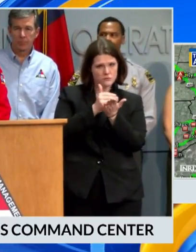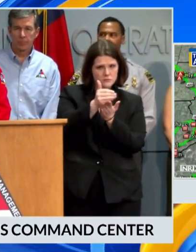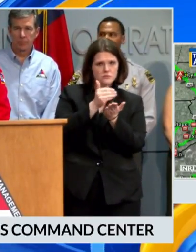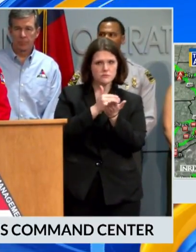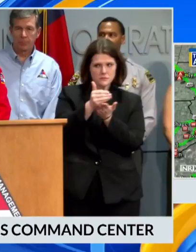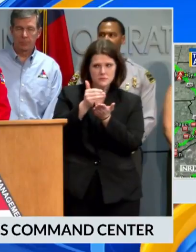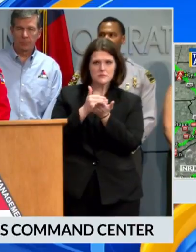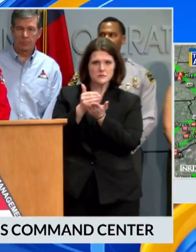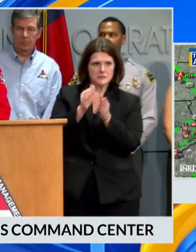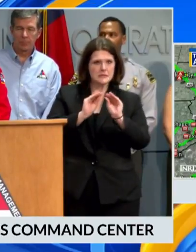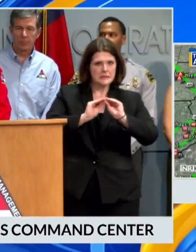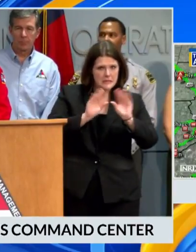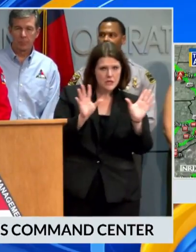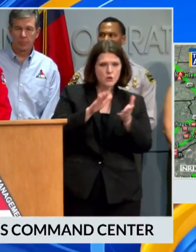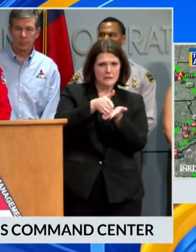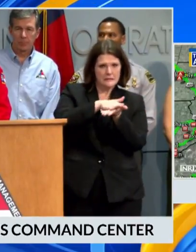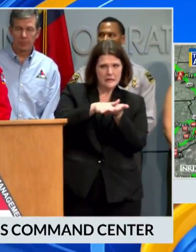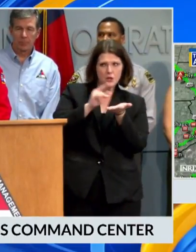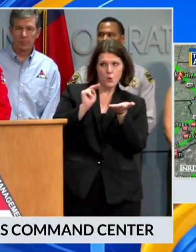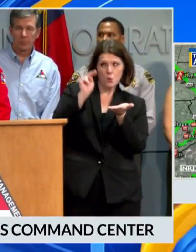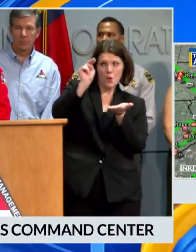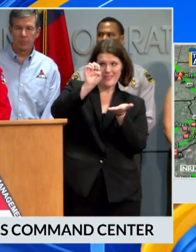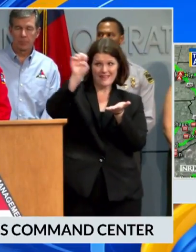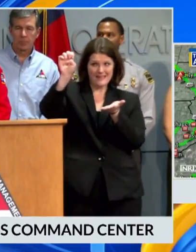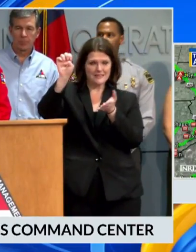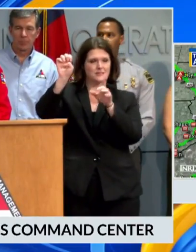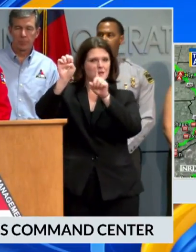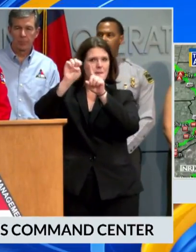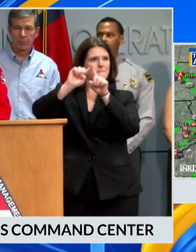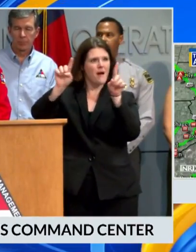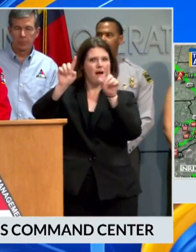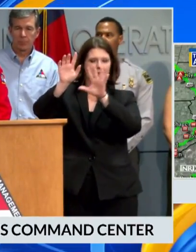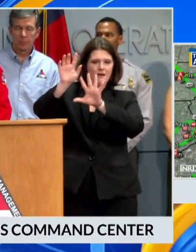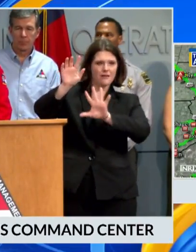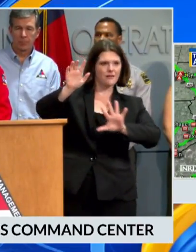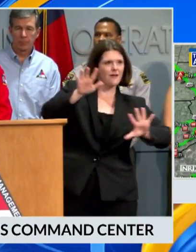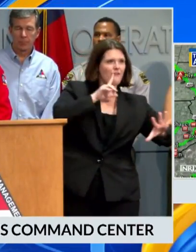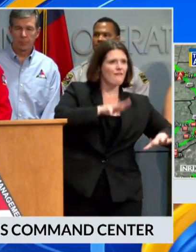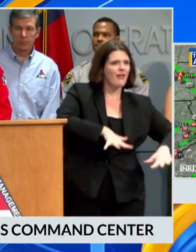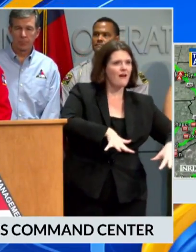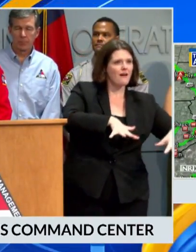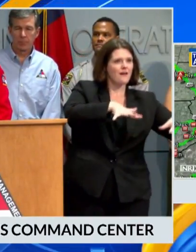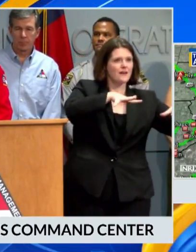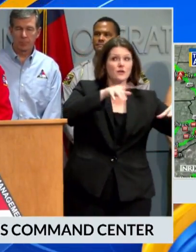AND THEN ON US ROUTES ARE OTHER MAJOR ROUTES 93 LOCATIONS THAT ARE CLOSE. AS ROADS ARE CLEARING IN THE